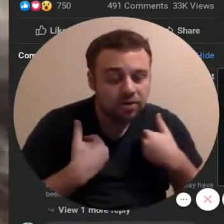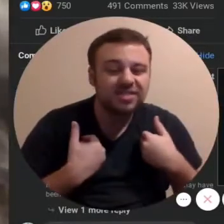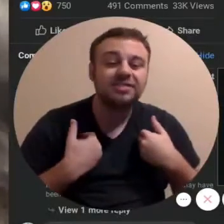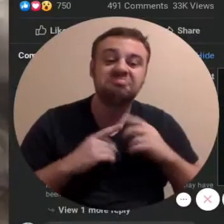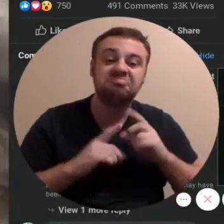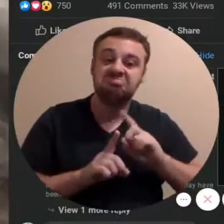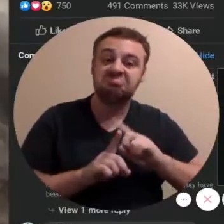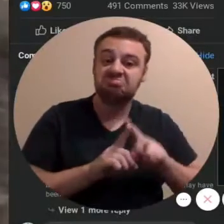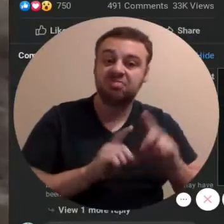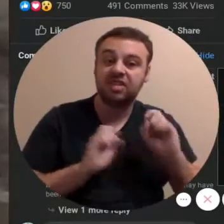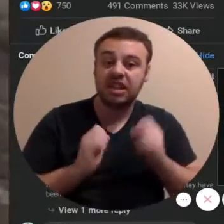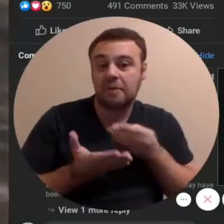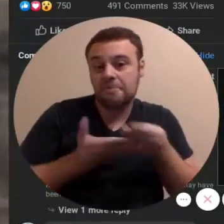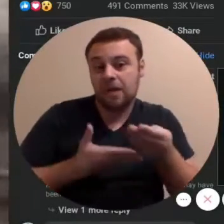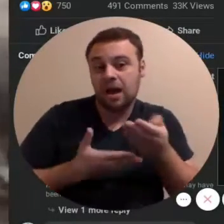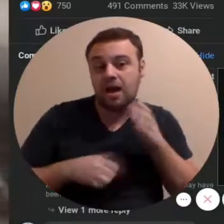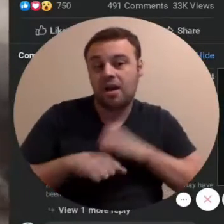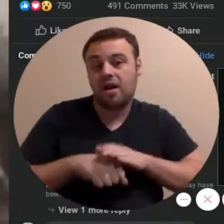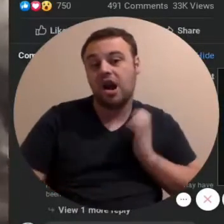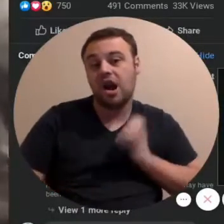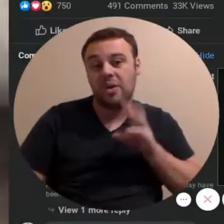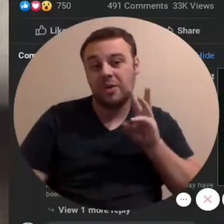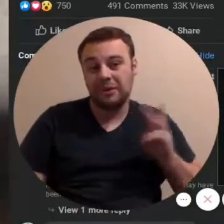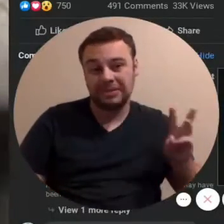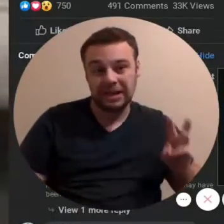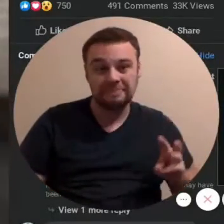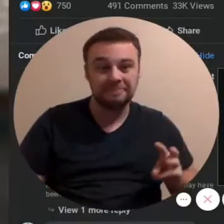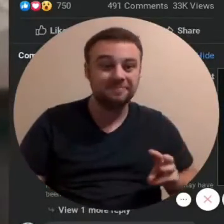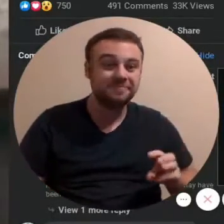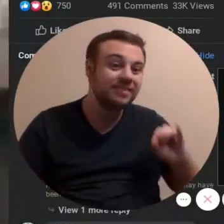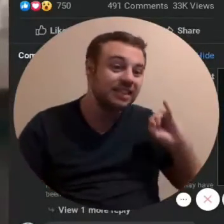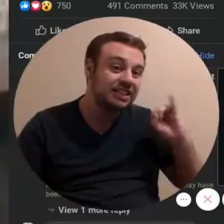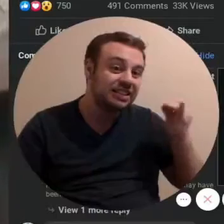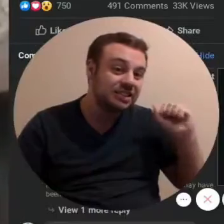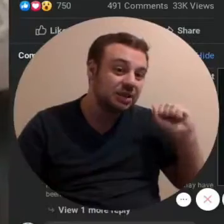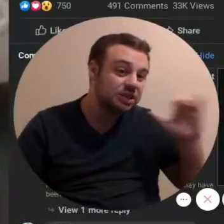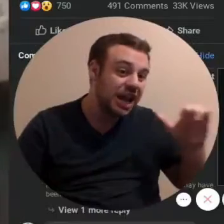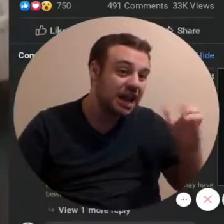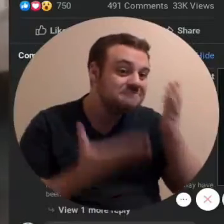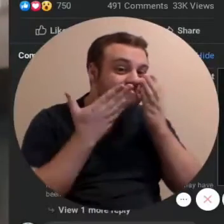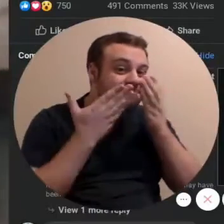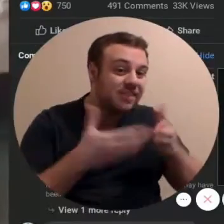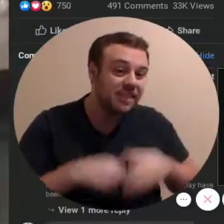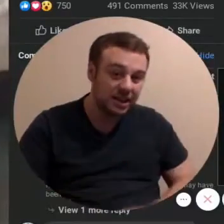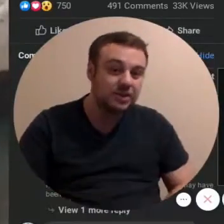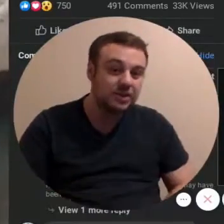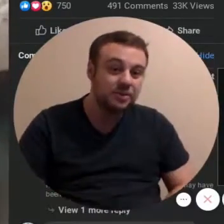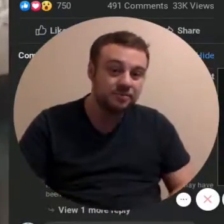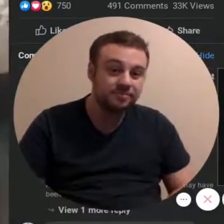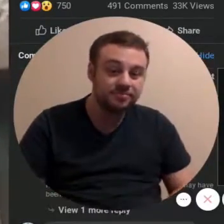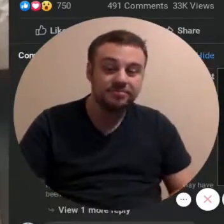stuff at our website. So Jay, thank you. Alright you guys, I'm about ready to pass